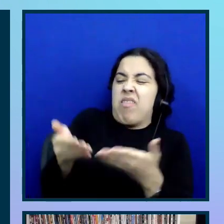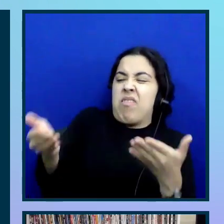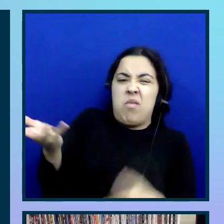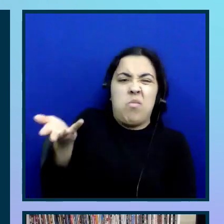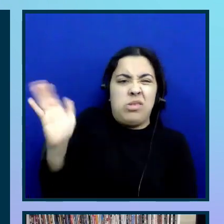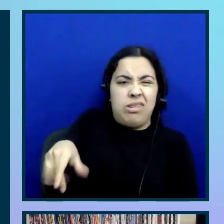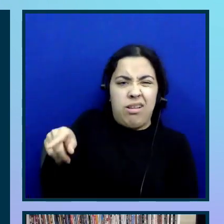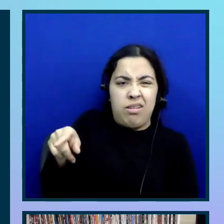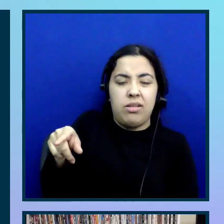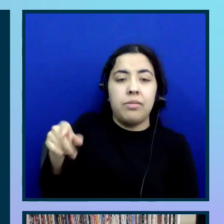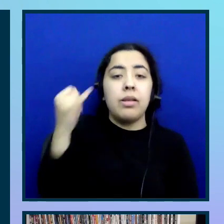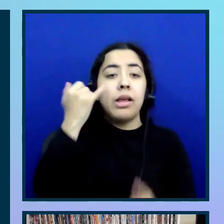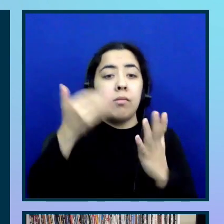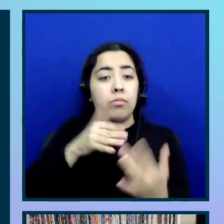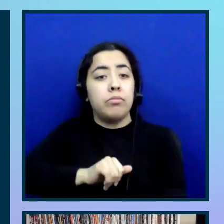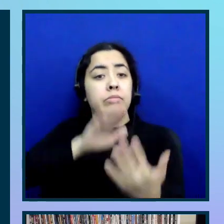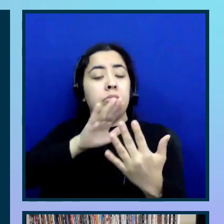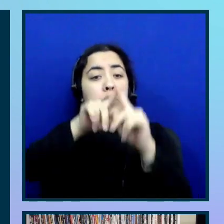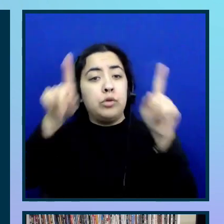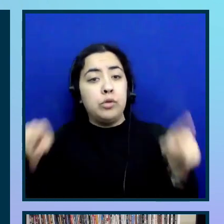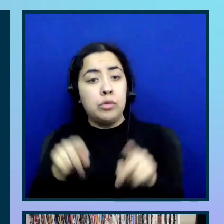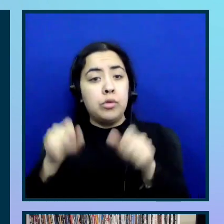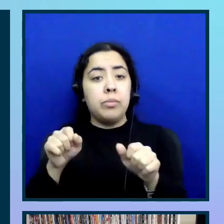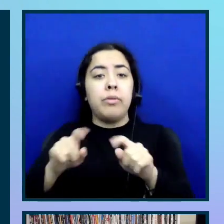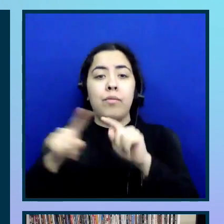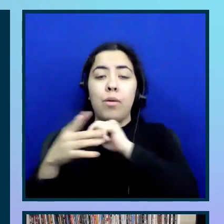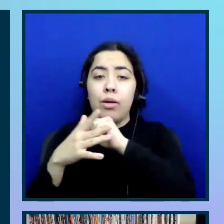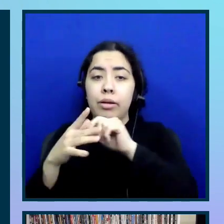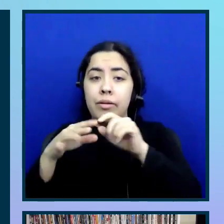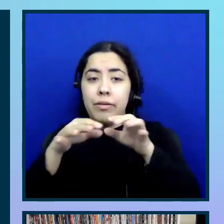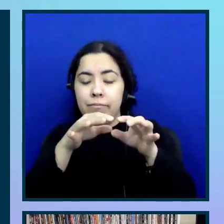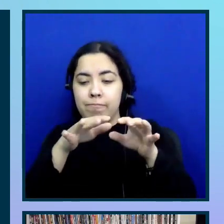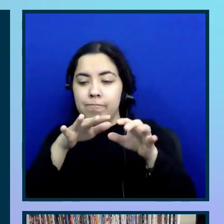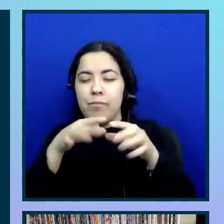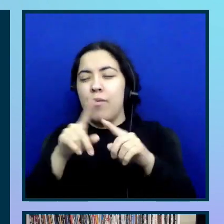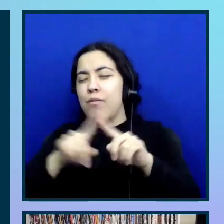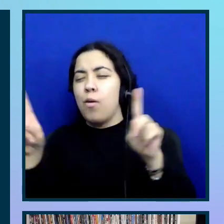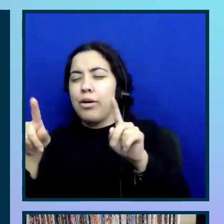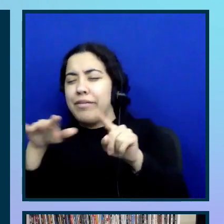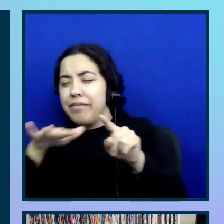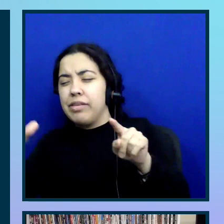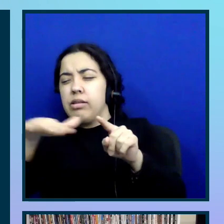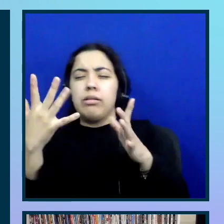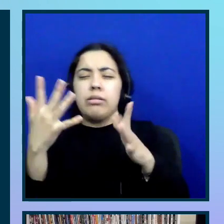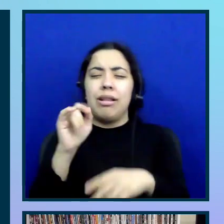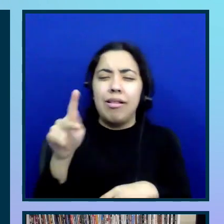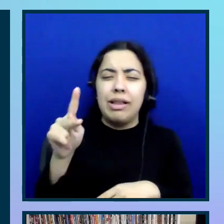When someone encounters something on a screen, it could be a form field, a link button, an image, there needs to be information included